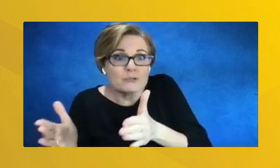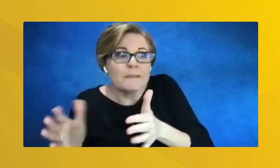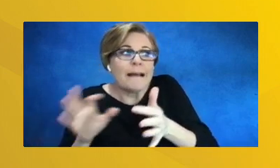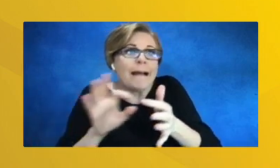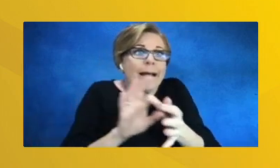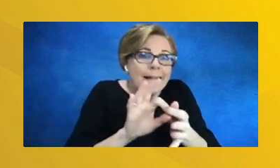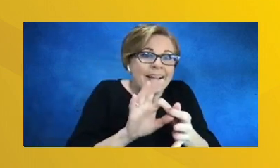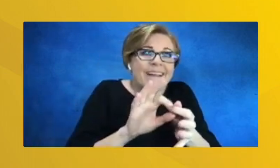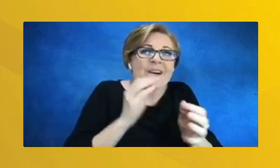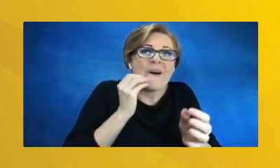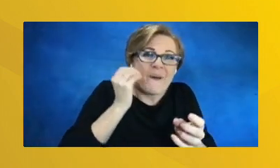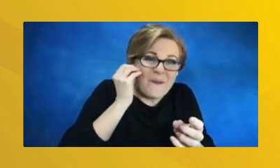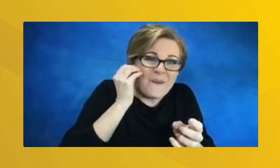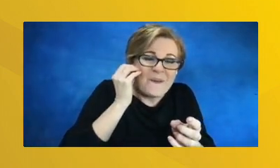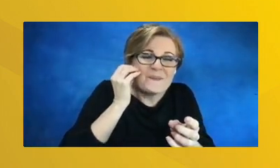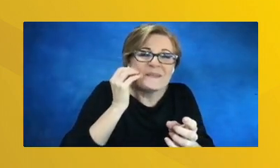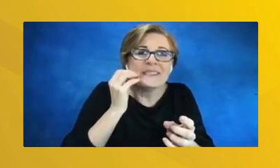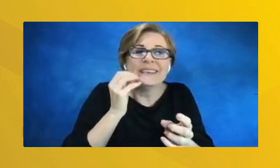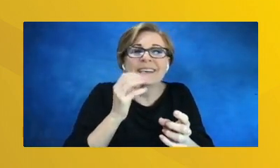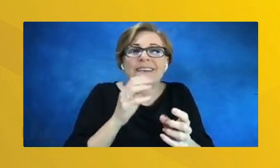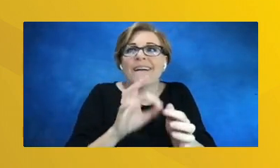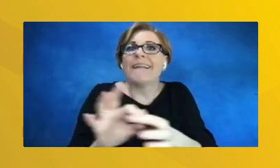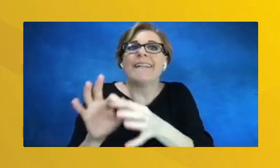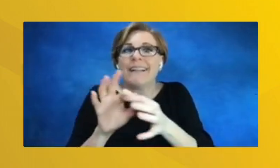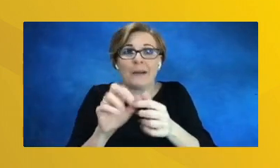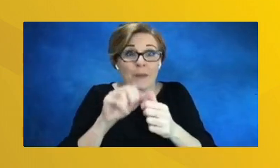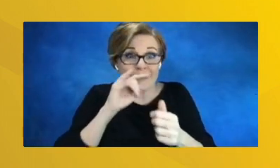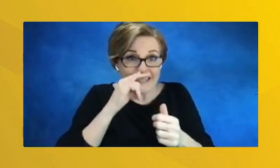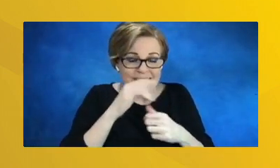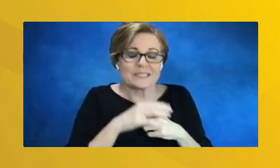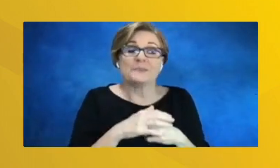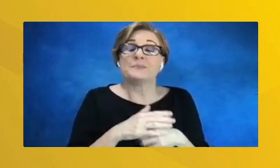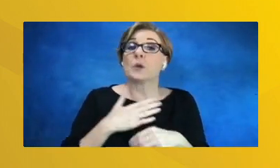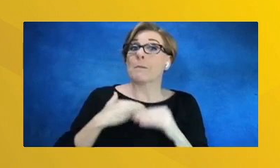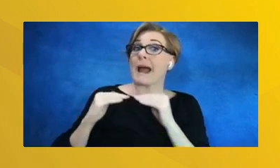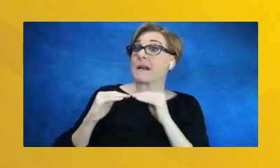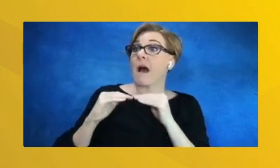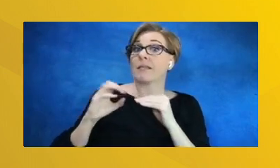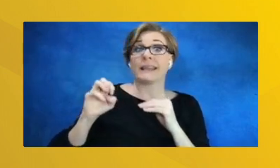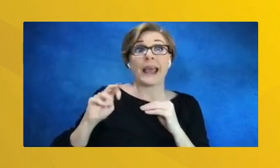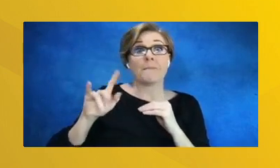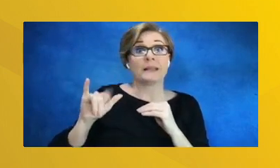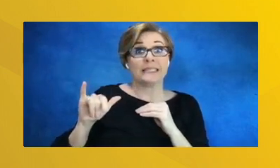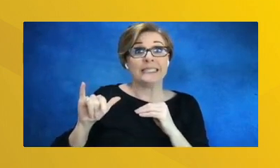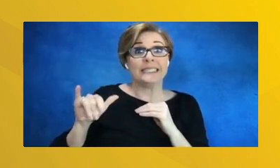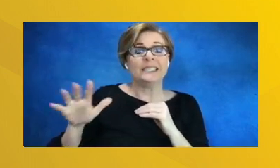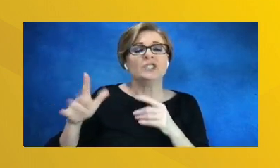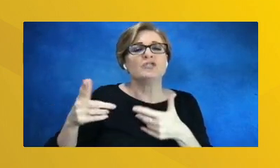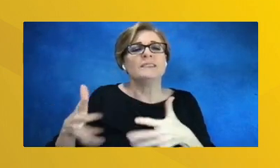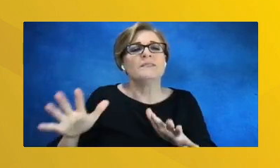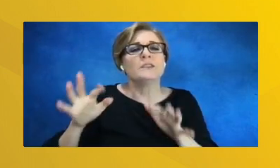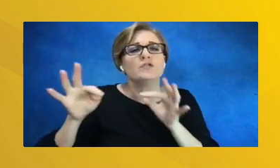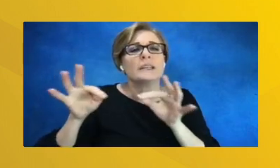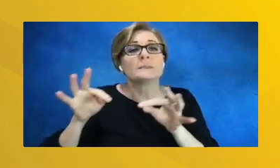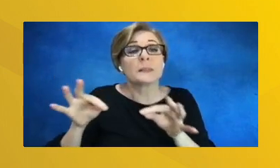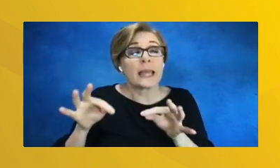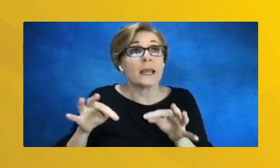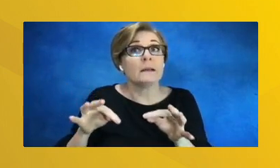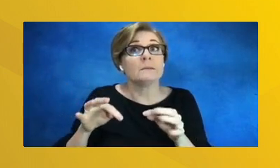So my colleague, Emily, talked a lot about how the Smithsonian should be accessible for all.